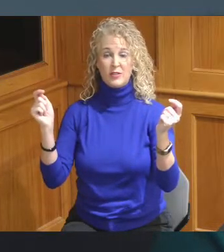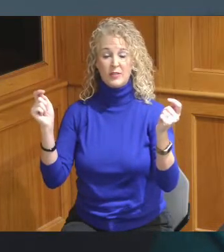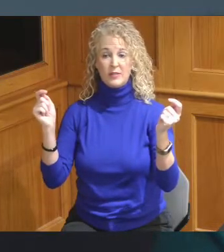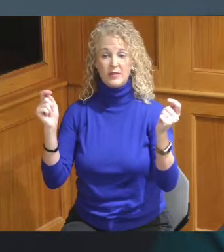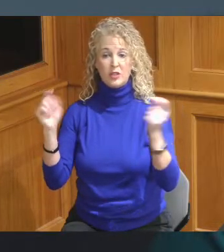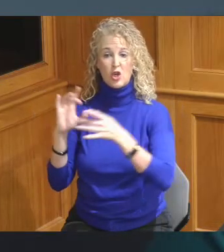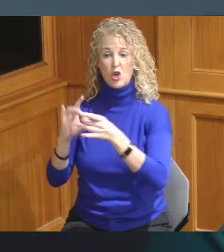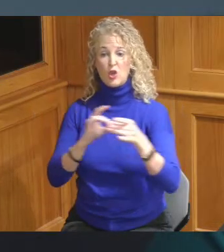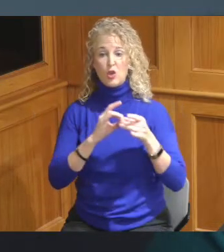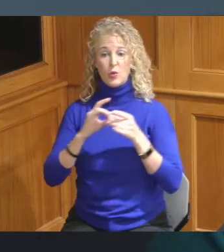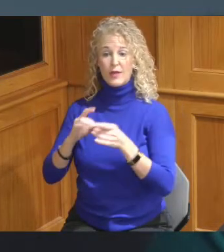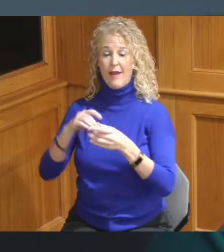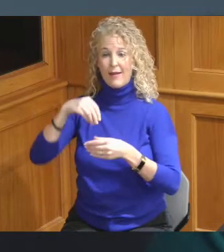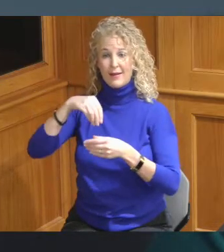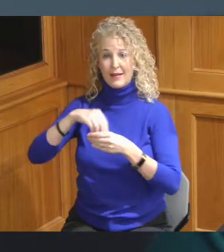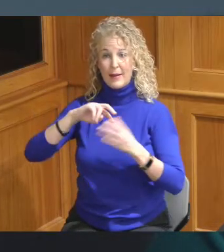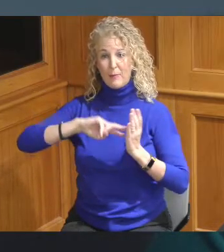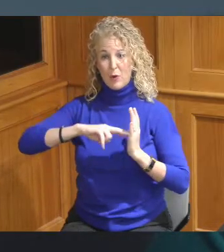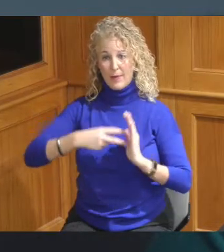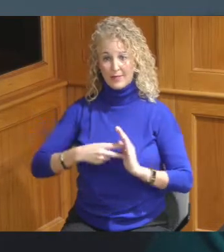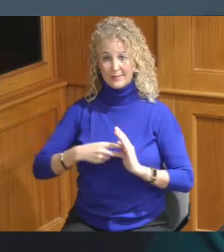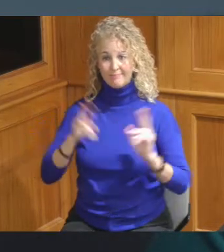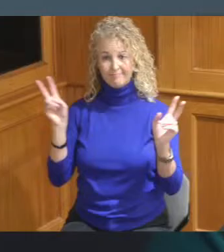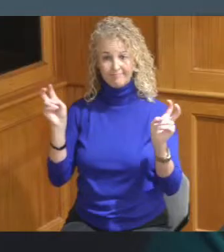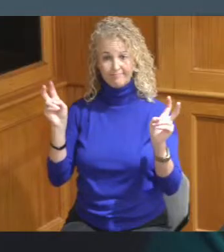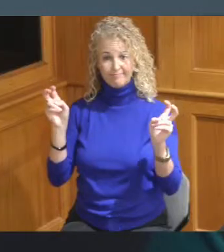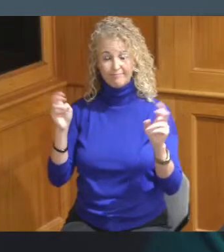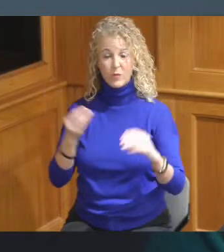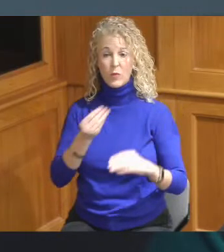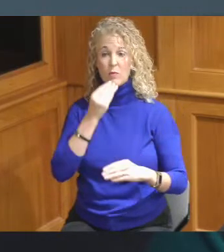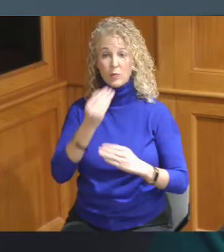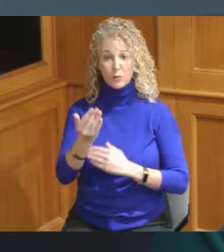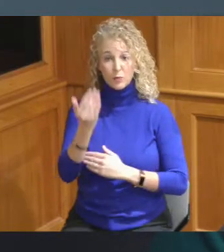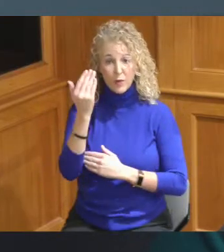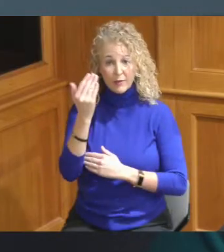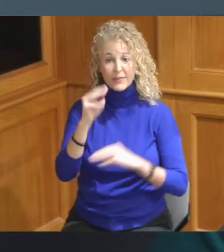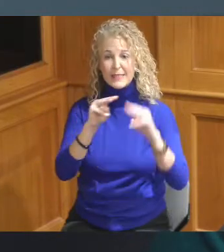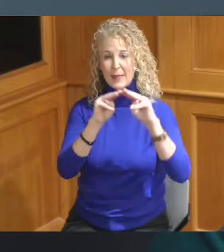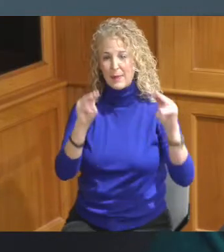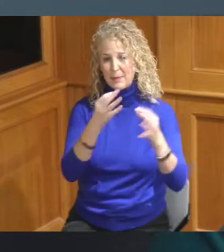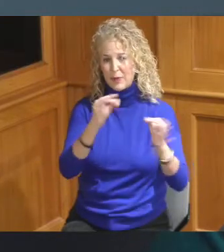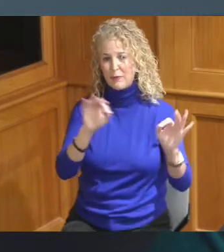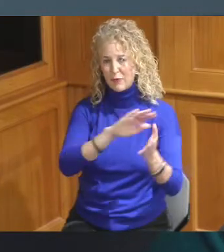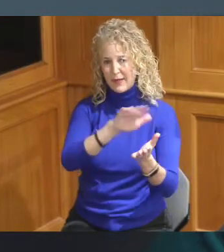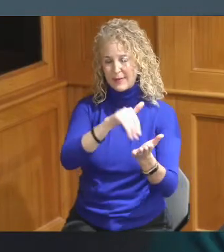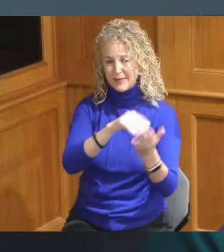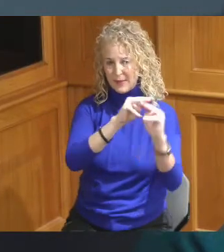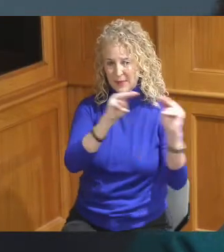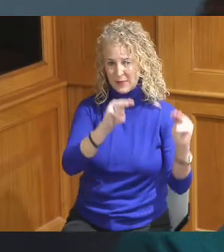Purpose is the theme. And, there'll be a breakfast at the Underground Railroad Freedom Center. And,